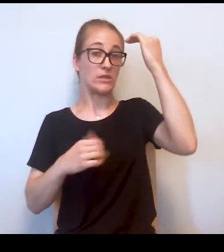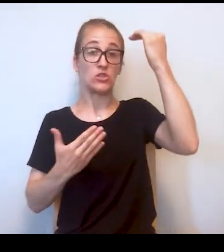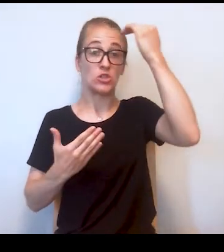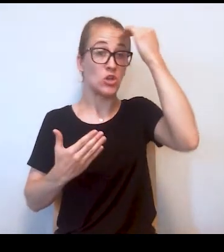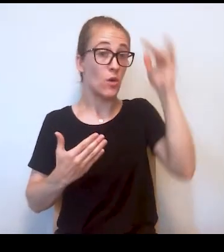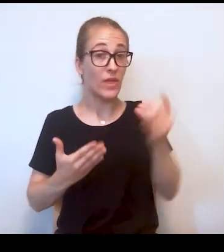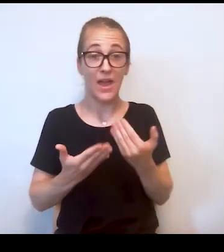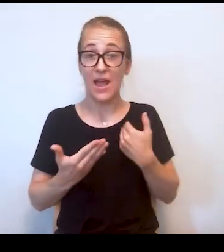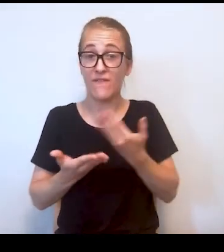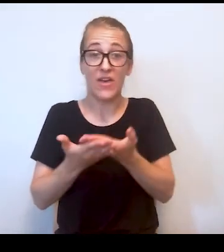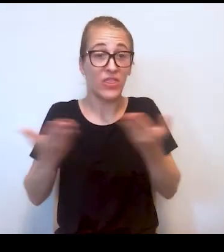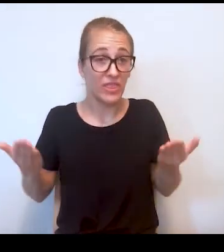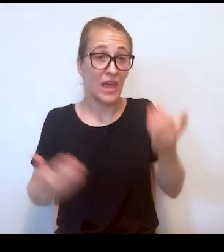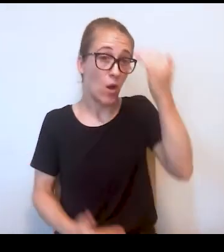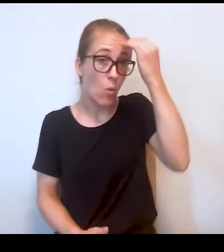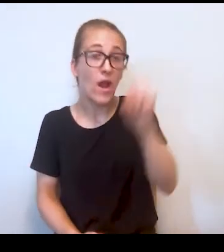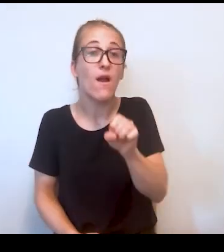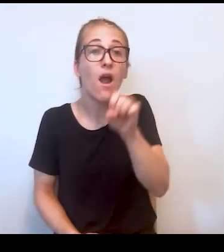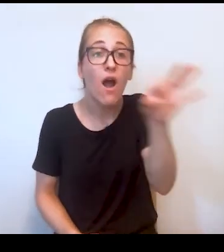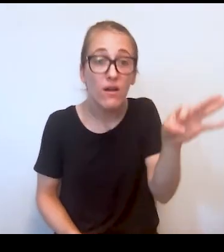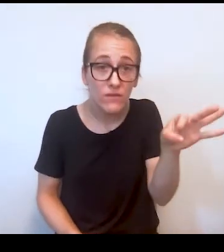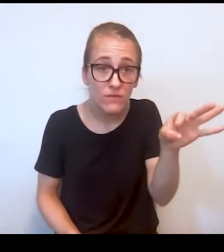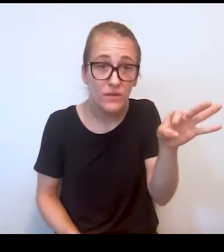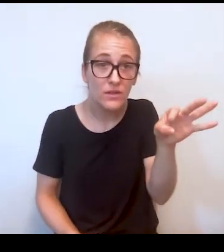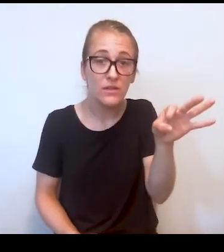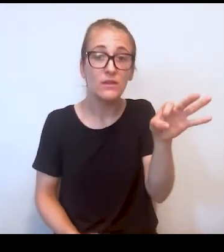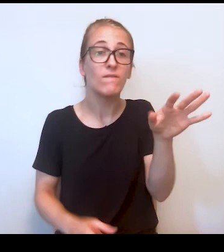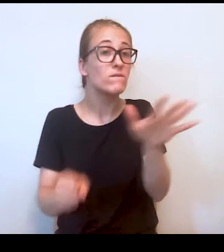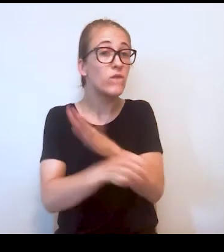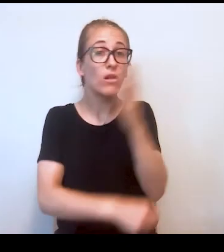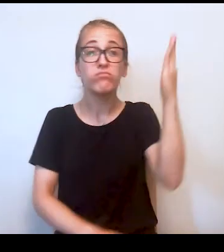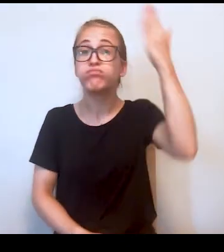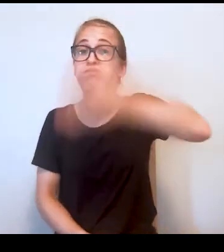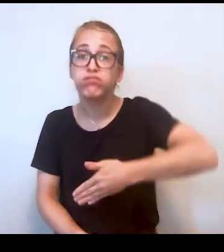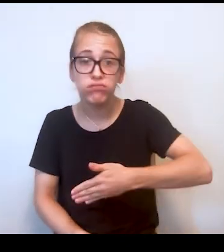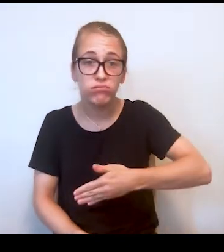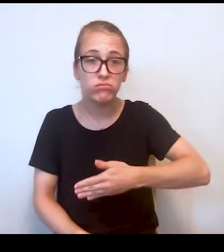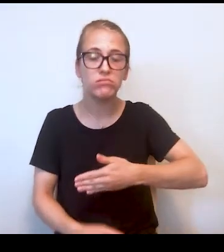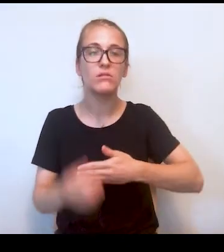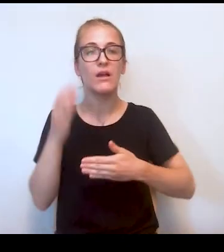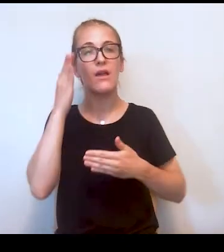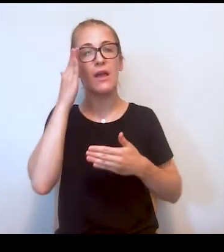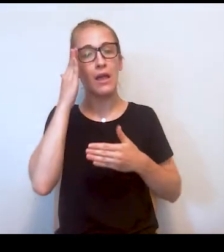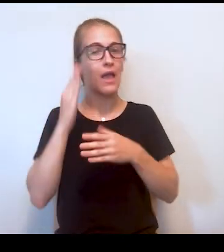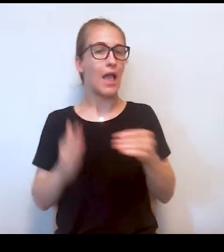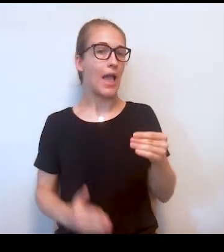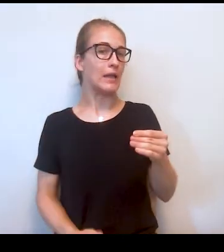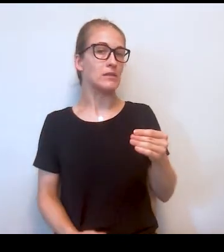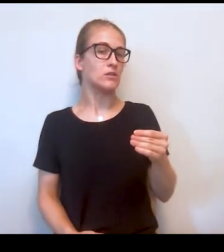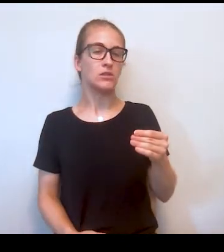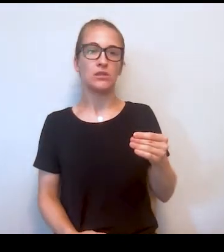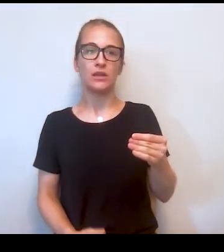that you didn't even know that you didn't know, and we're talking about where you are and what you're doing.